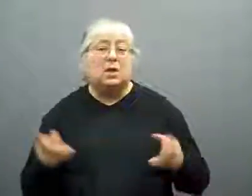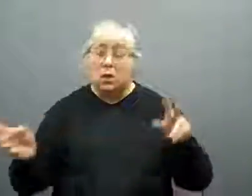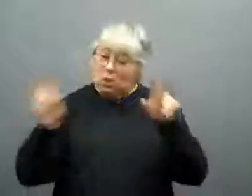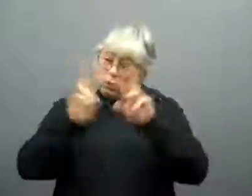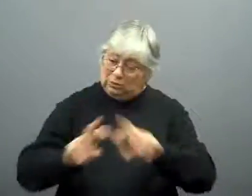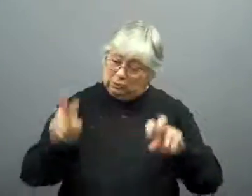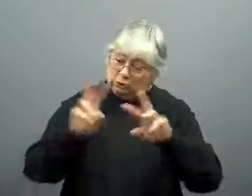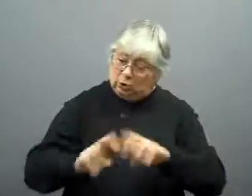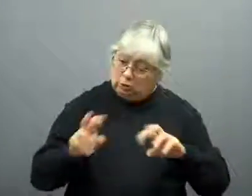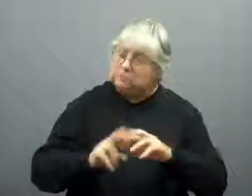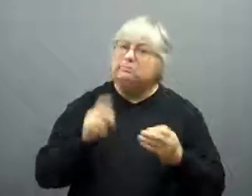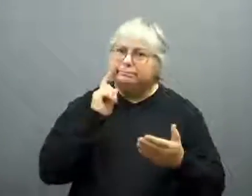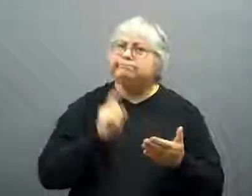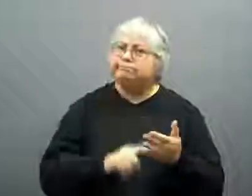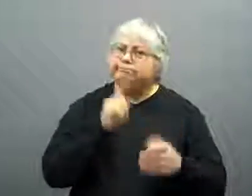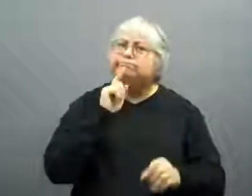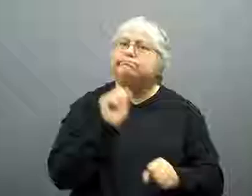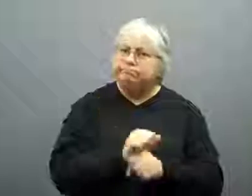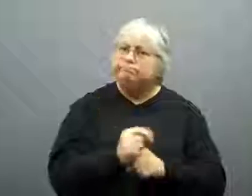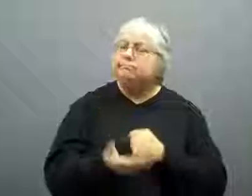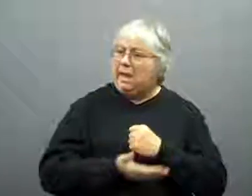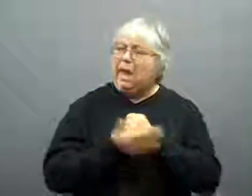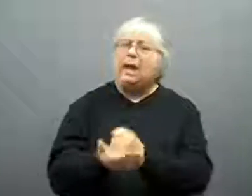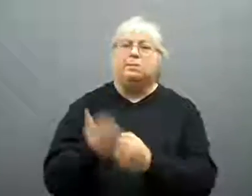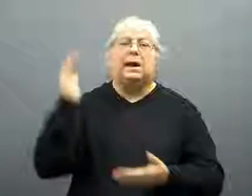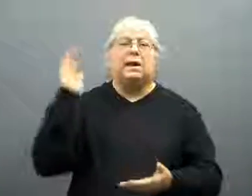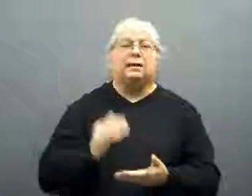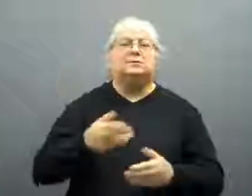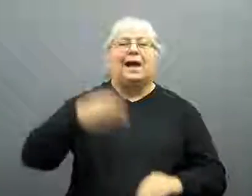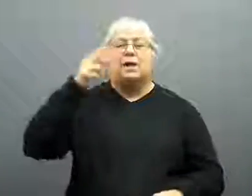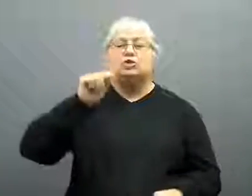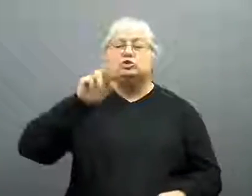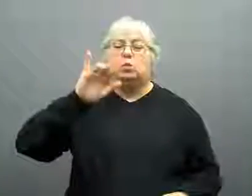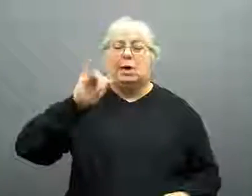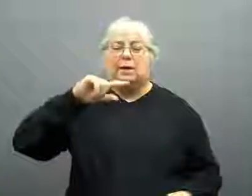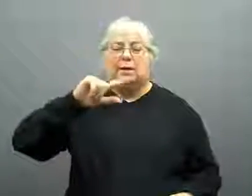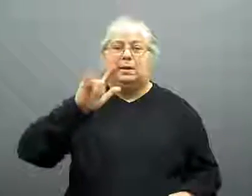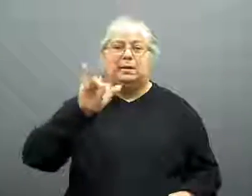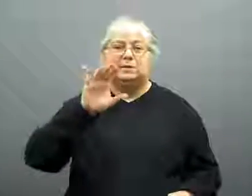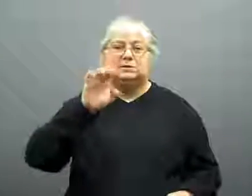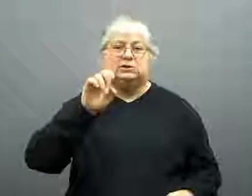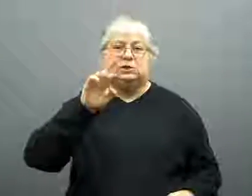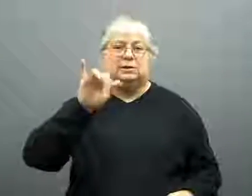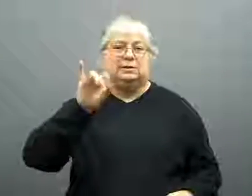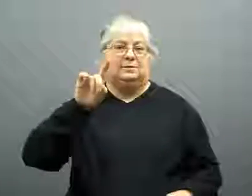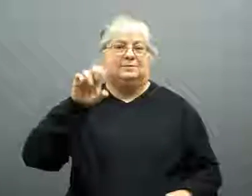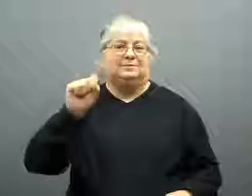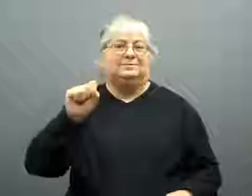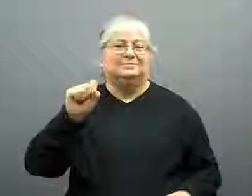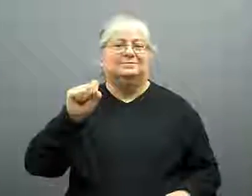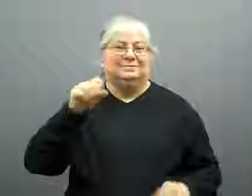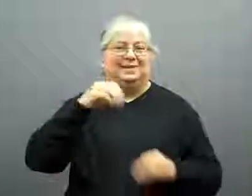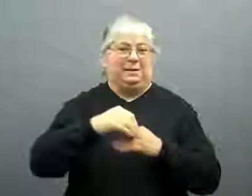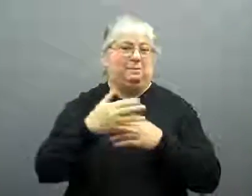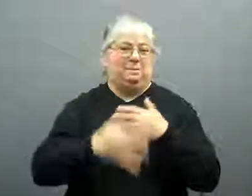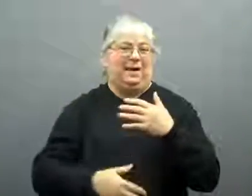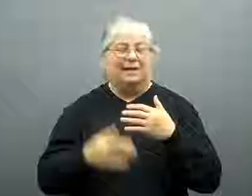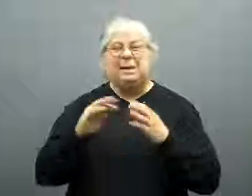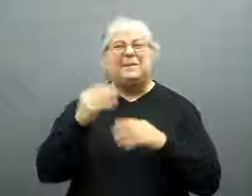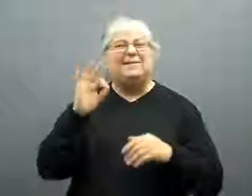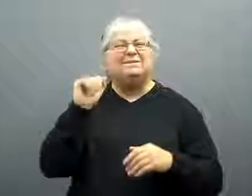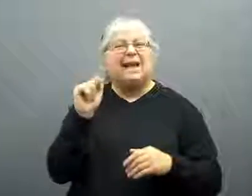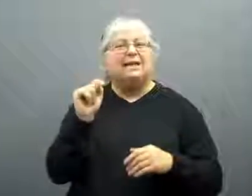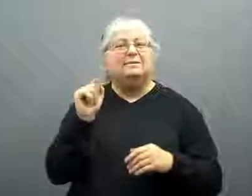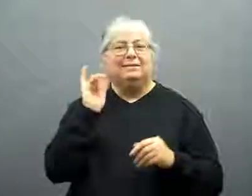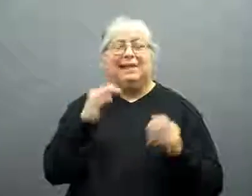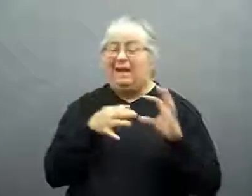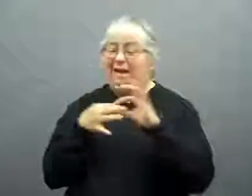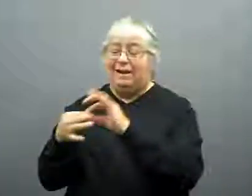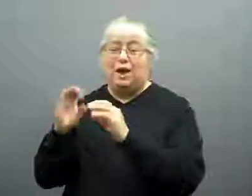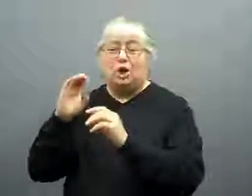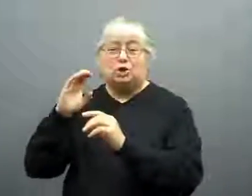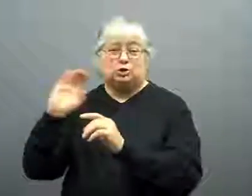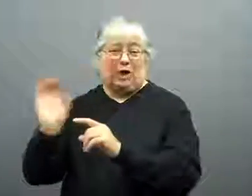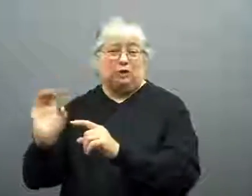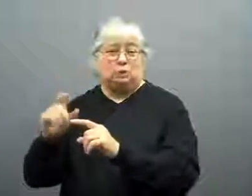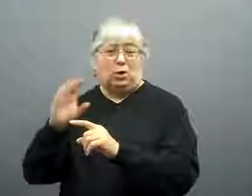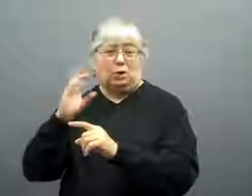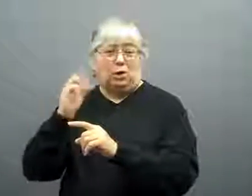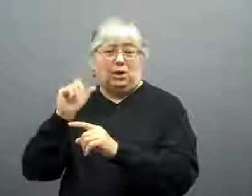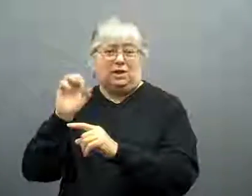Research has shown it reduces triglycerides in the blood.